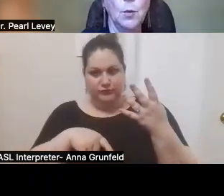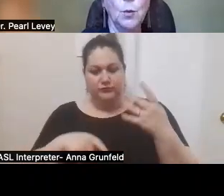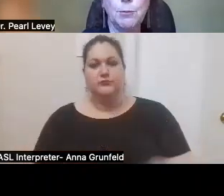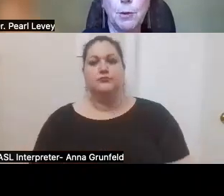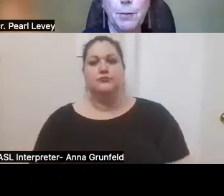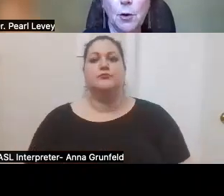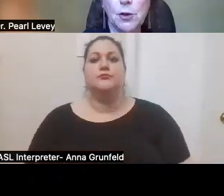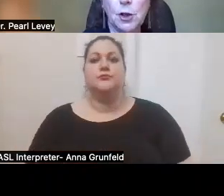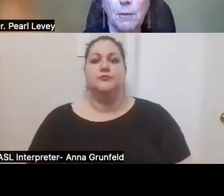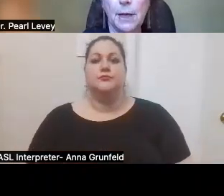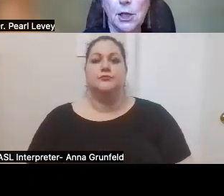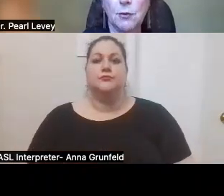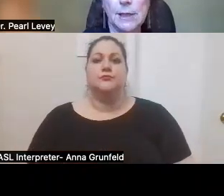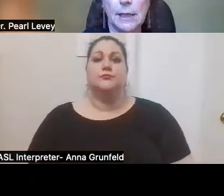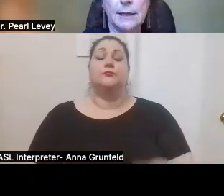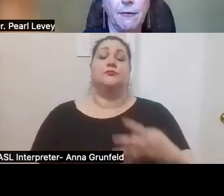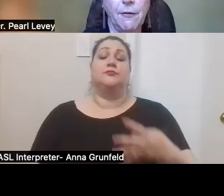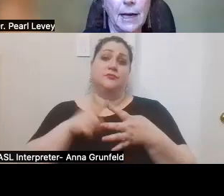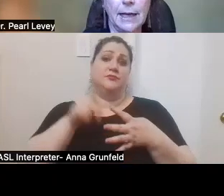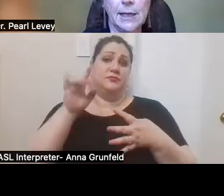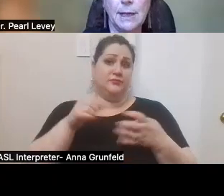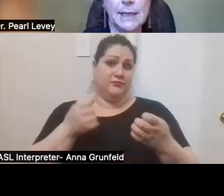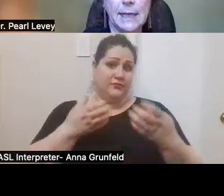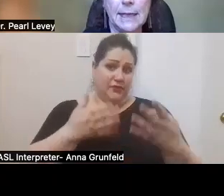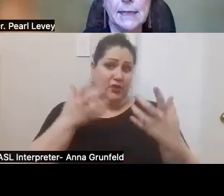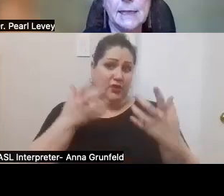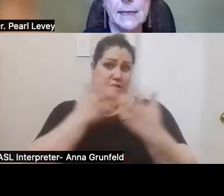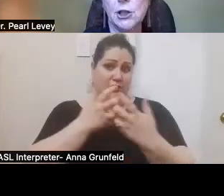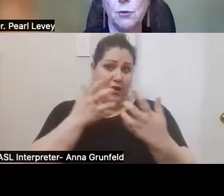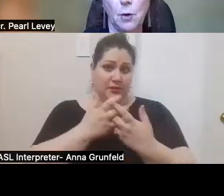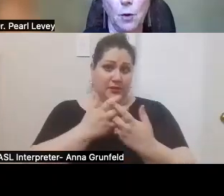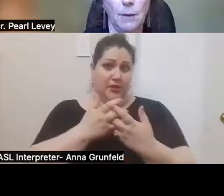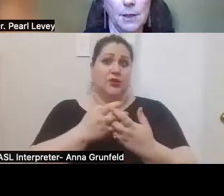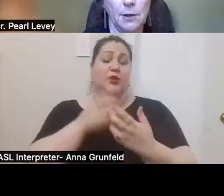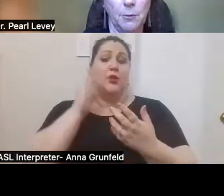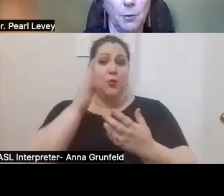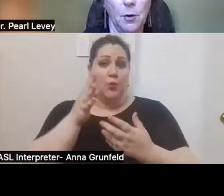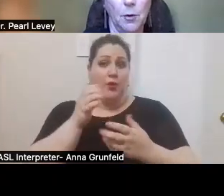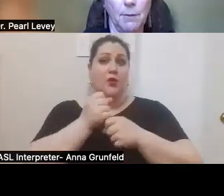Will the proposed accommodation result in a failure to meet any essential requirements of the program?